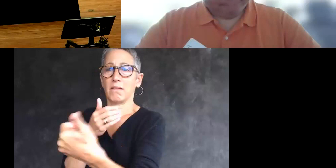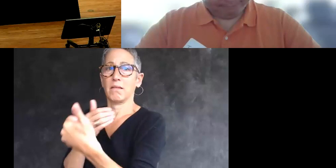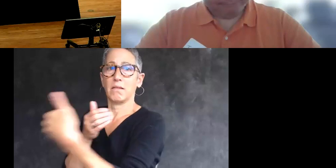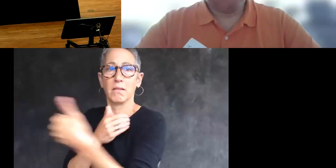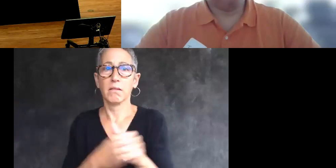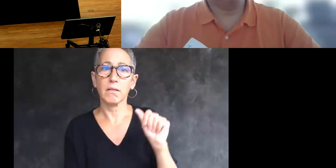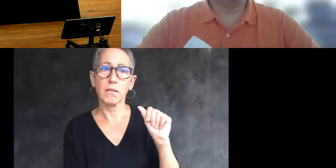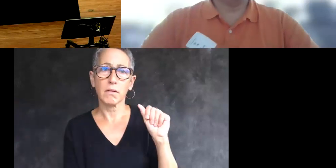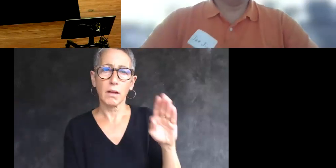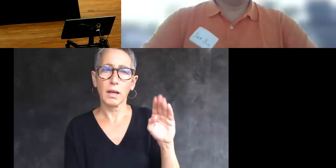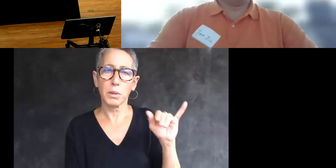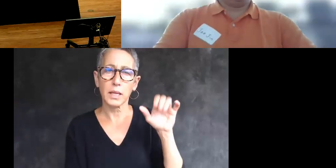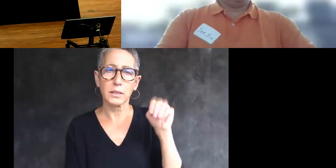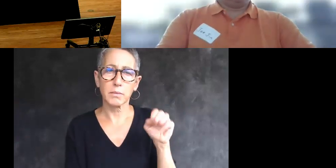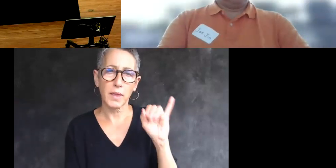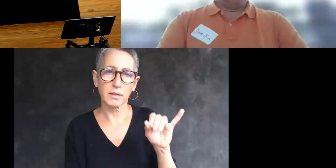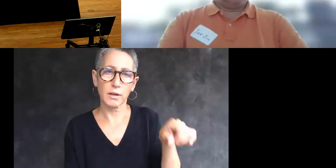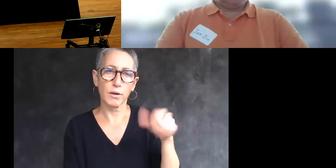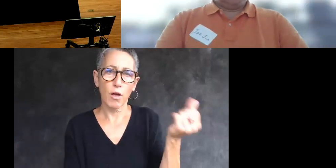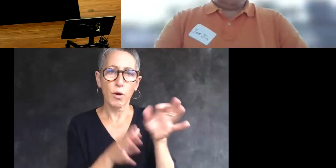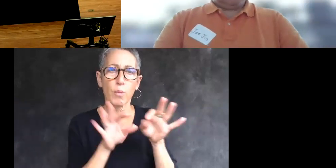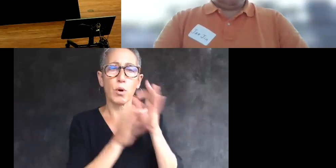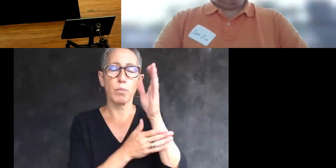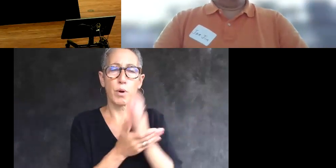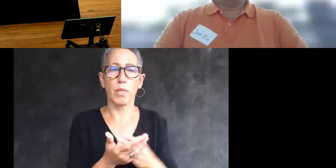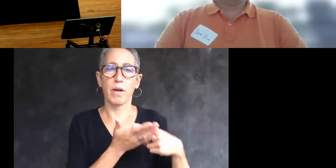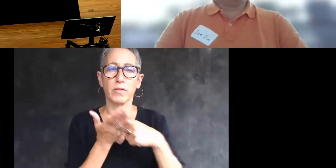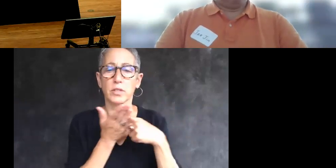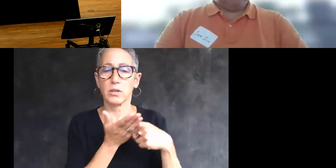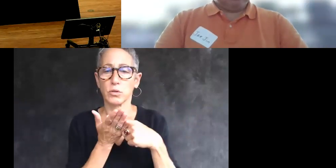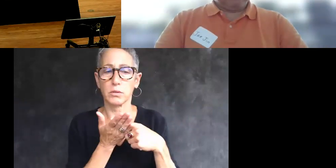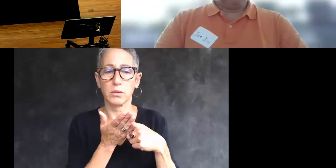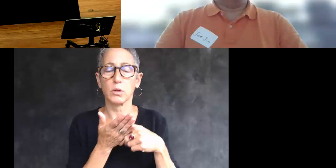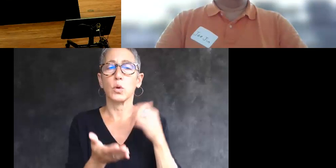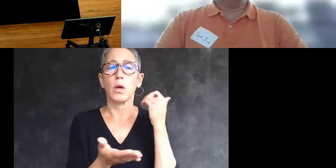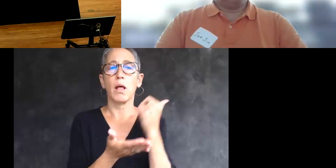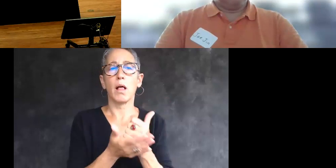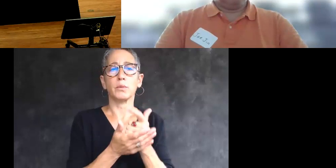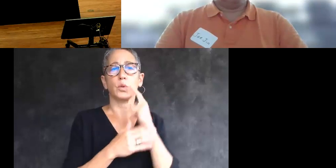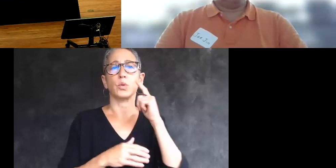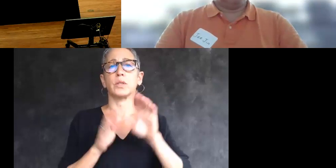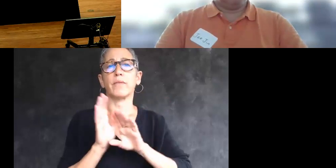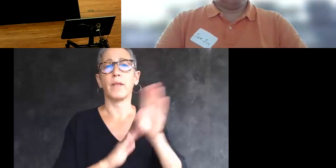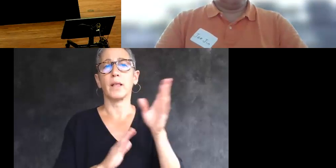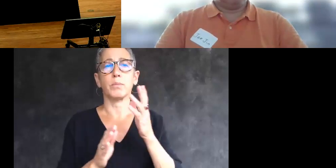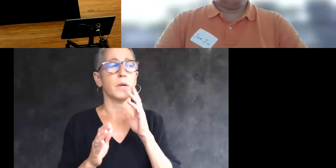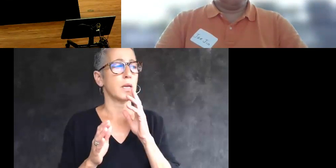To serve as another key component to the conversation that can help build a bridge. Let's talk about how these sort of historic systems of,